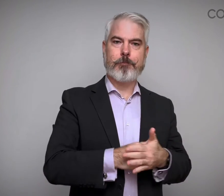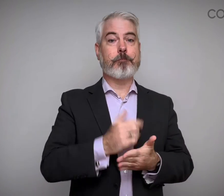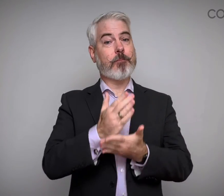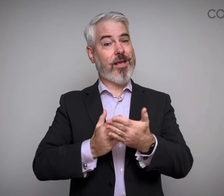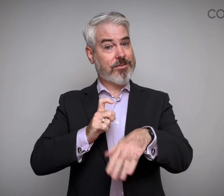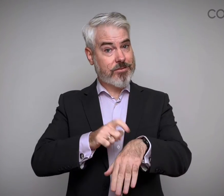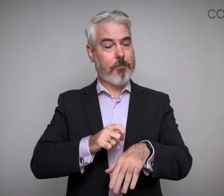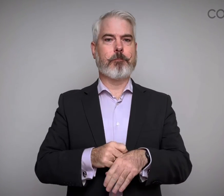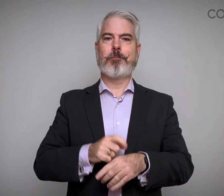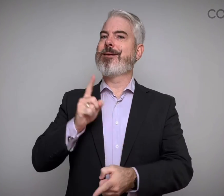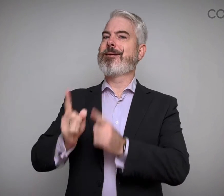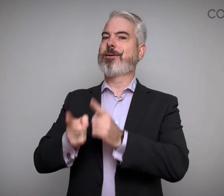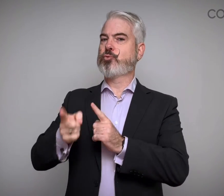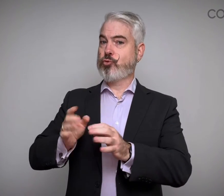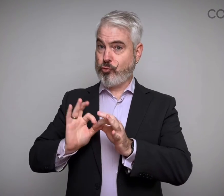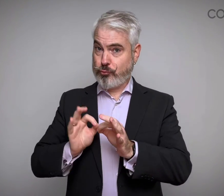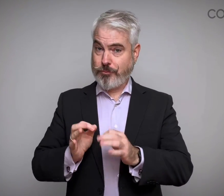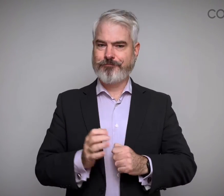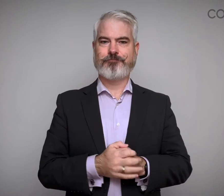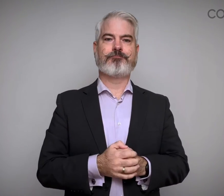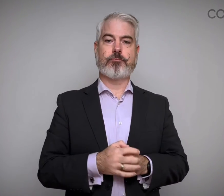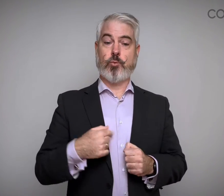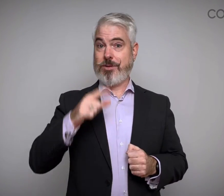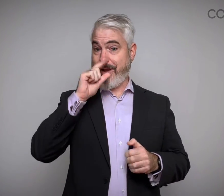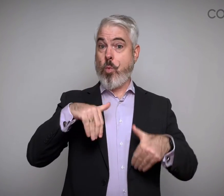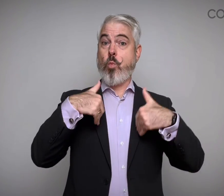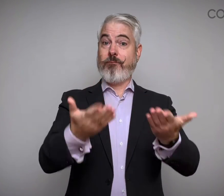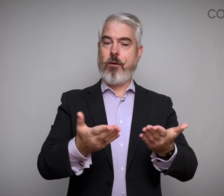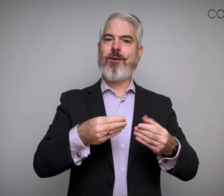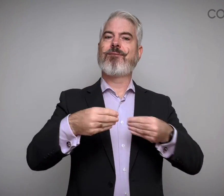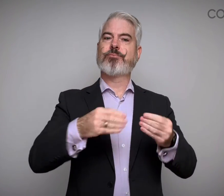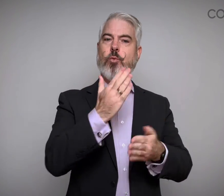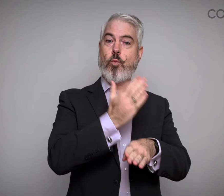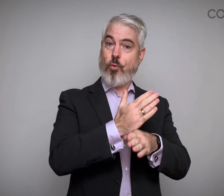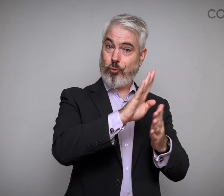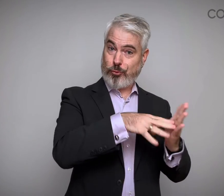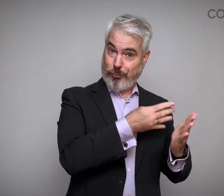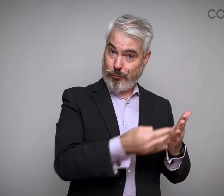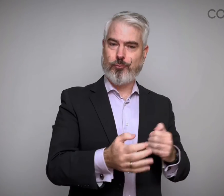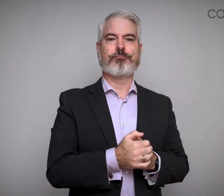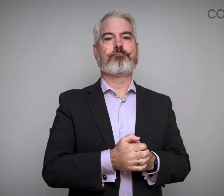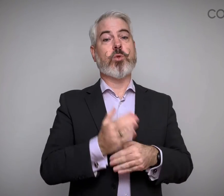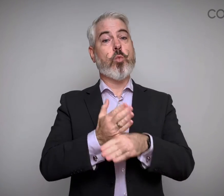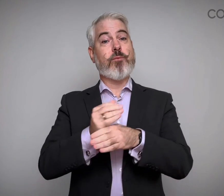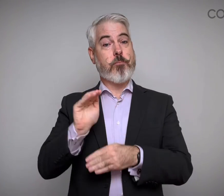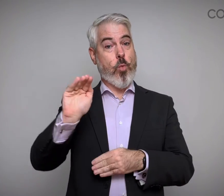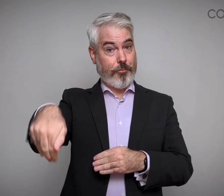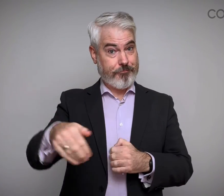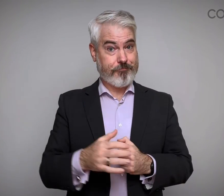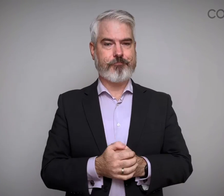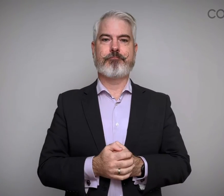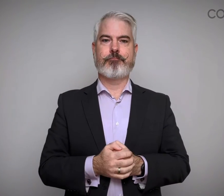part-time and casual interpreters and offer flexible working schedules and the benefit of working from home.